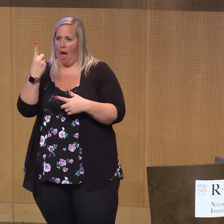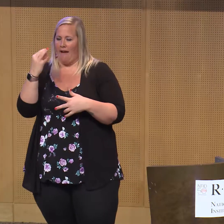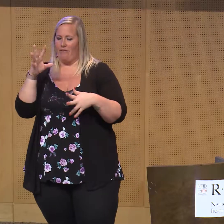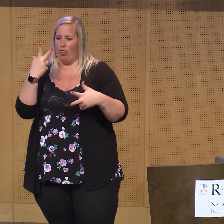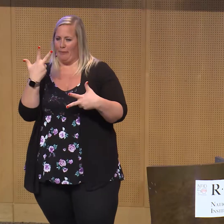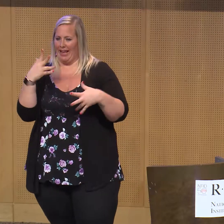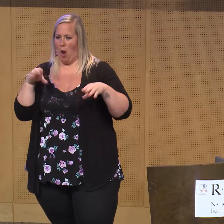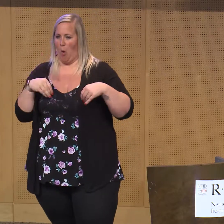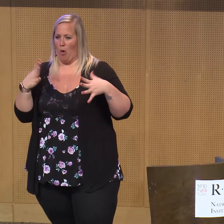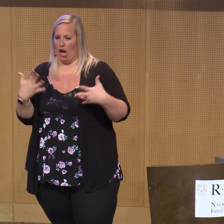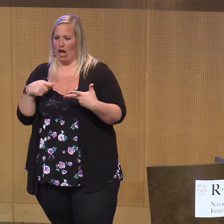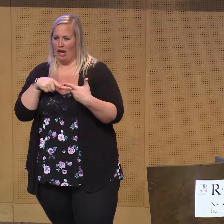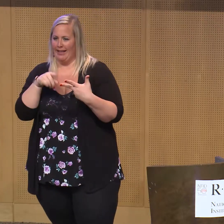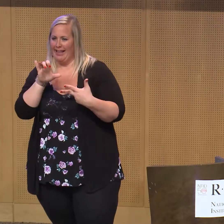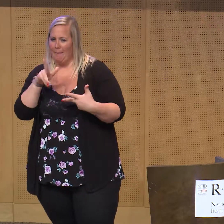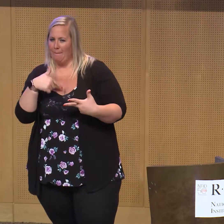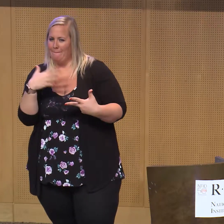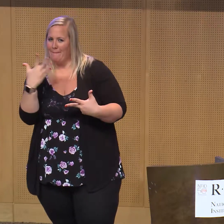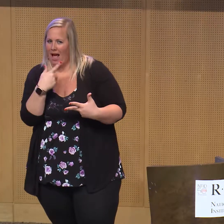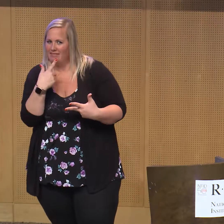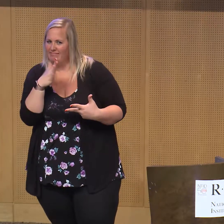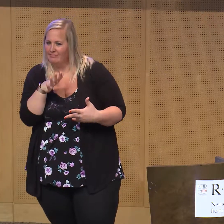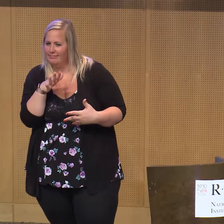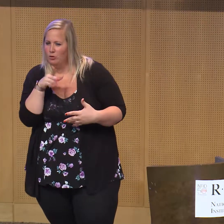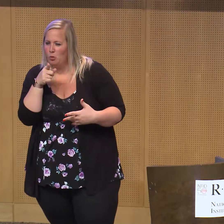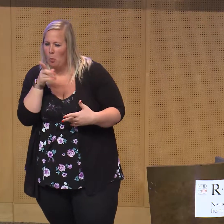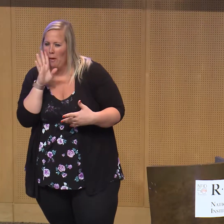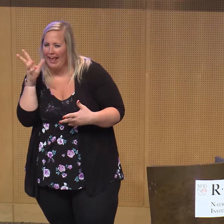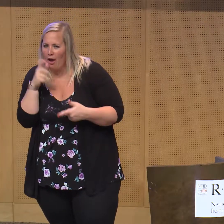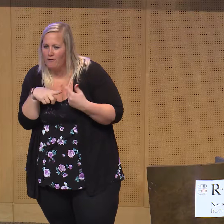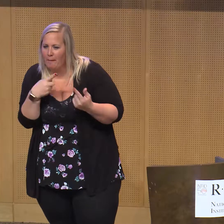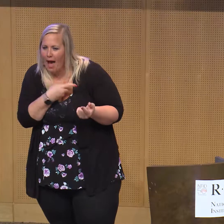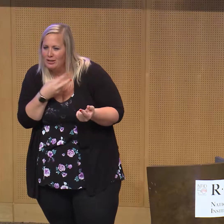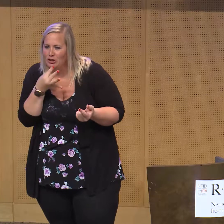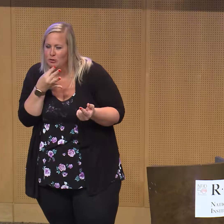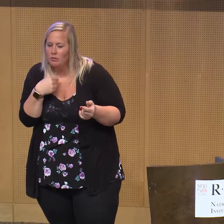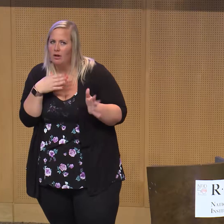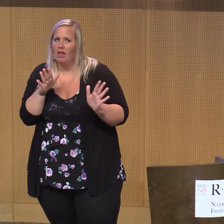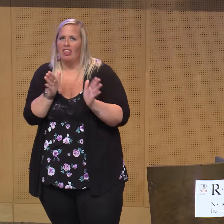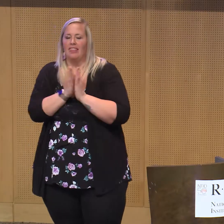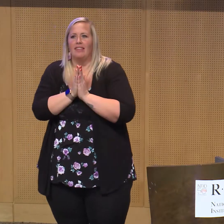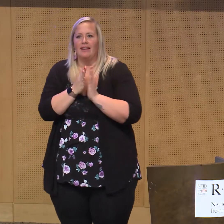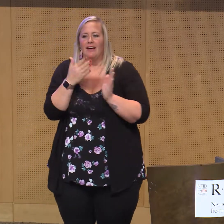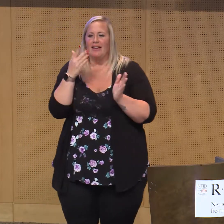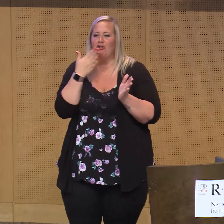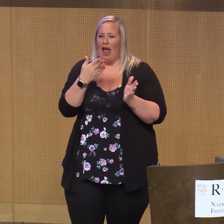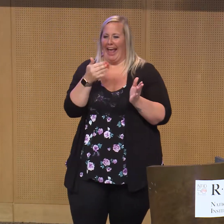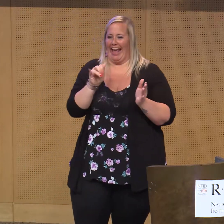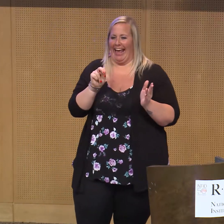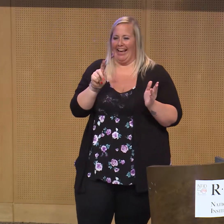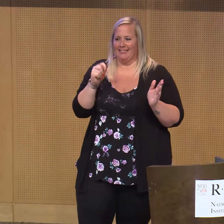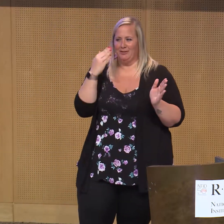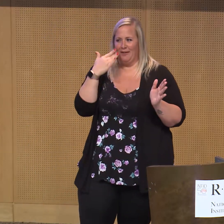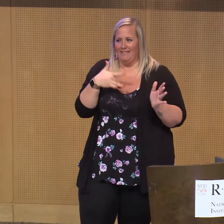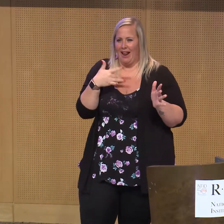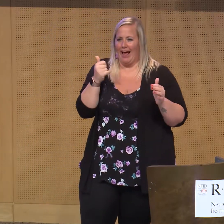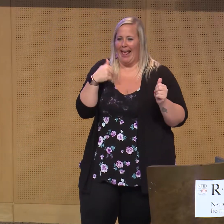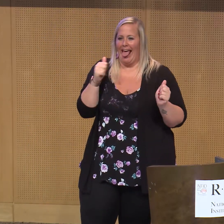I wanted them to know that I was still interested and that I felt I was a really good fit and could contribute to their company.